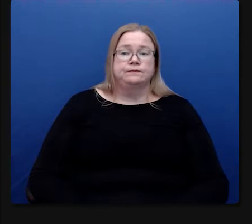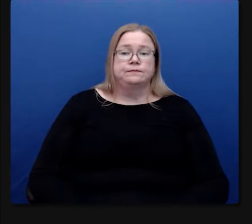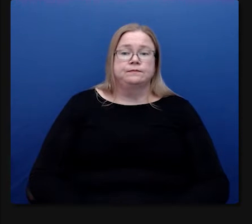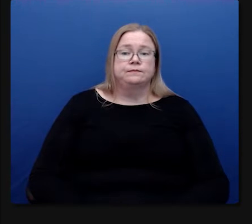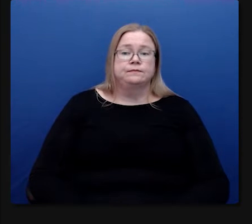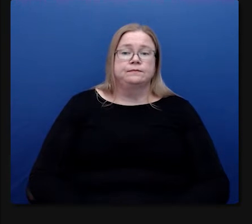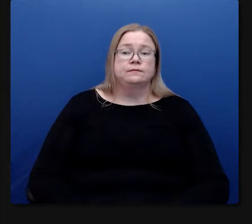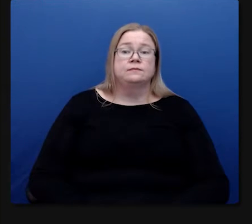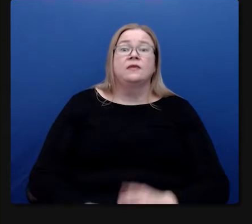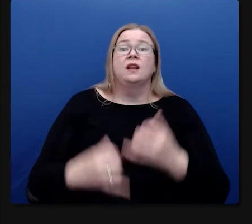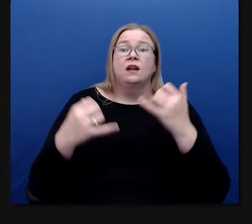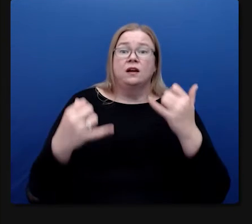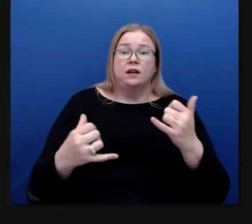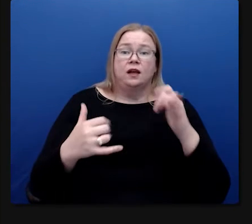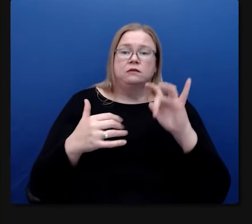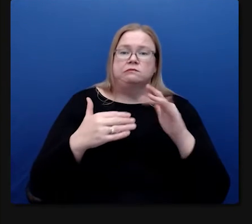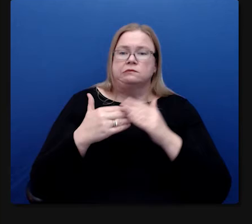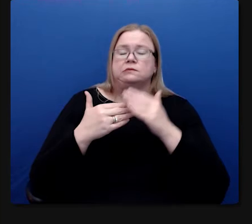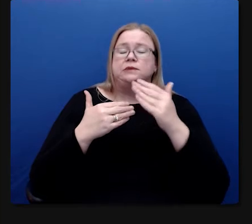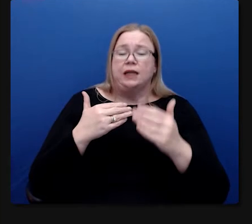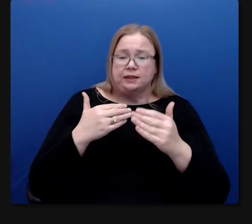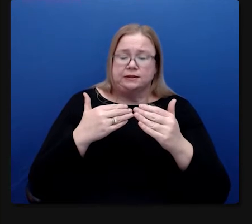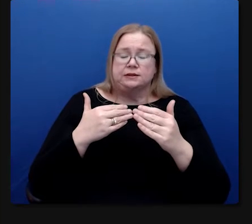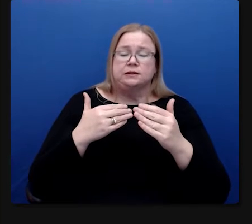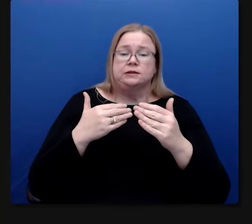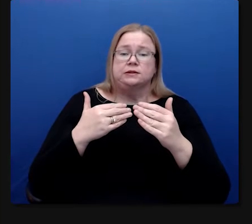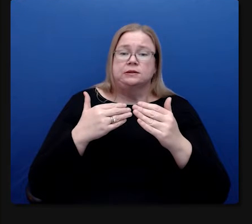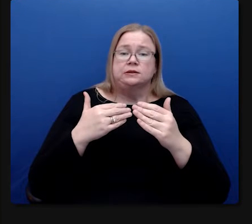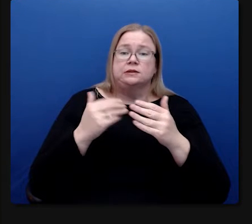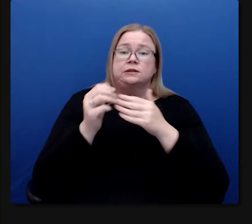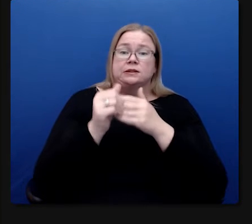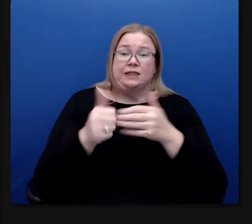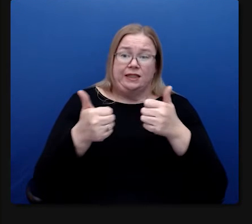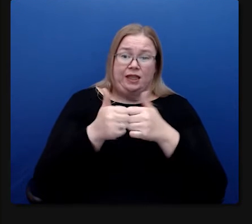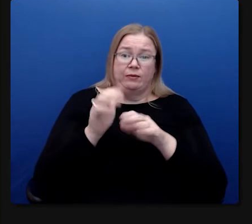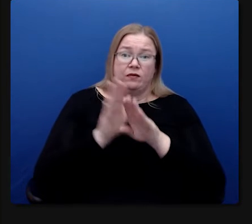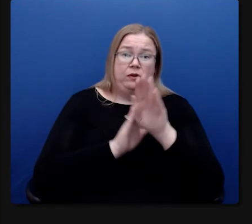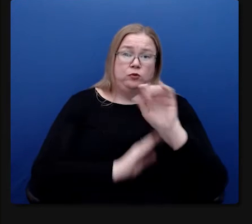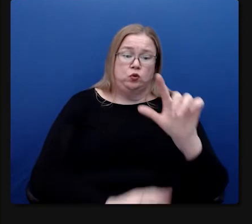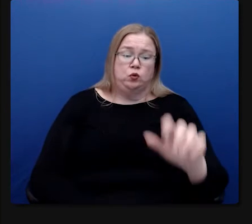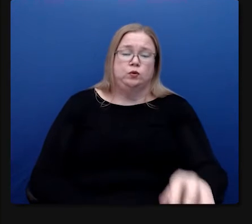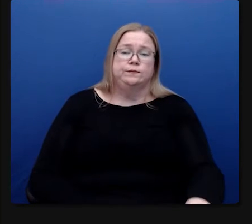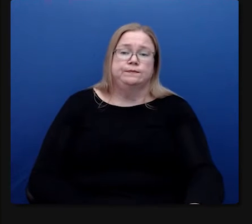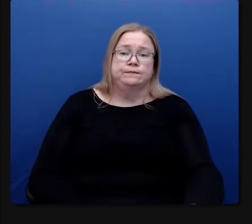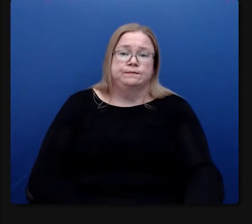And now I'm going to click the Next button here at the bottom, which will take us to the game development tools settings.